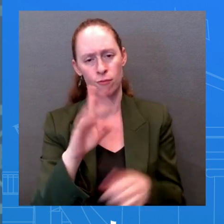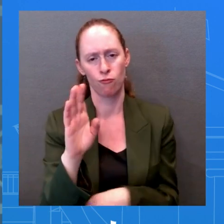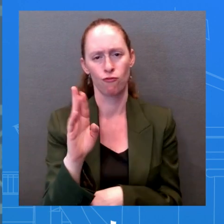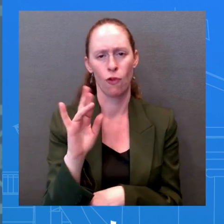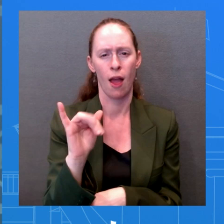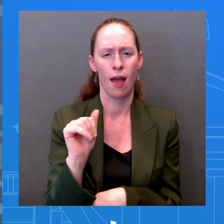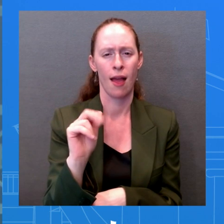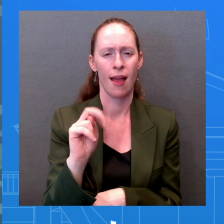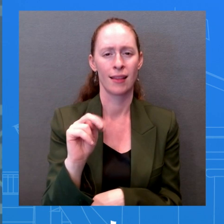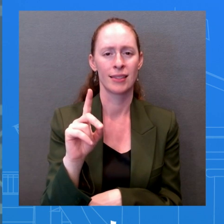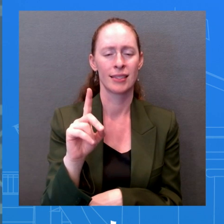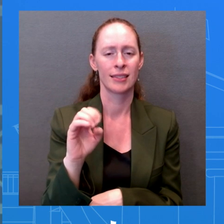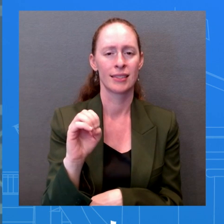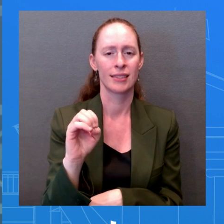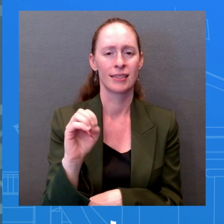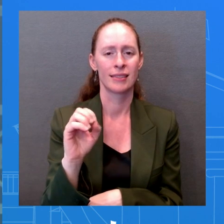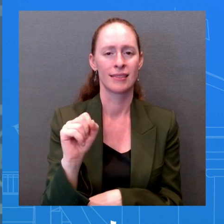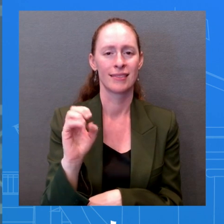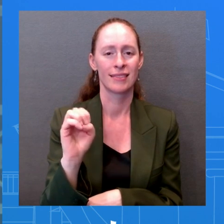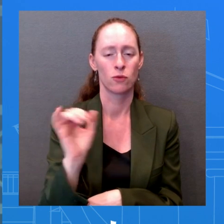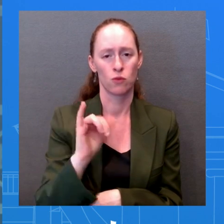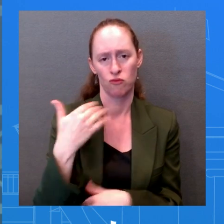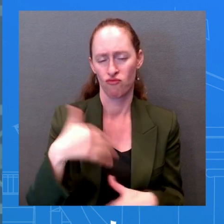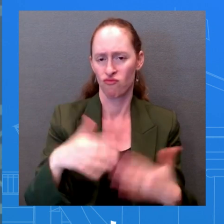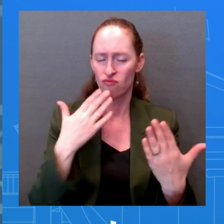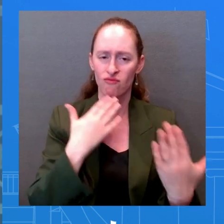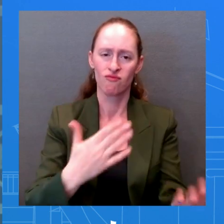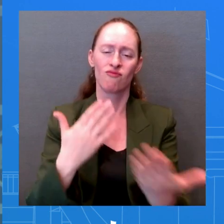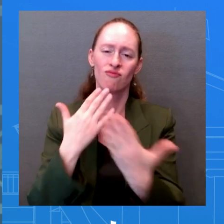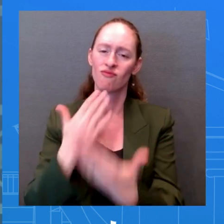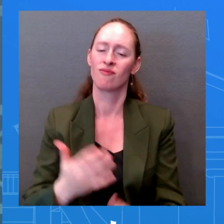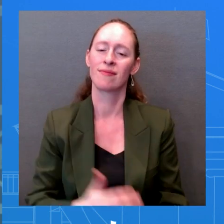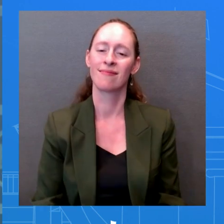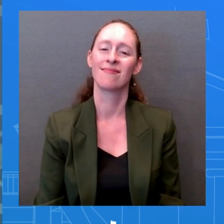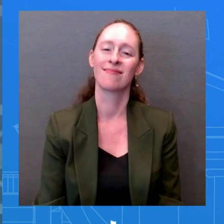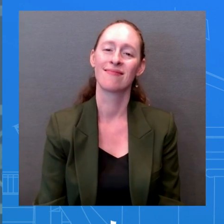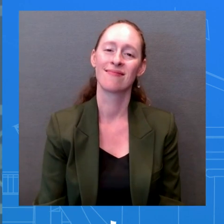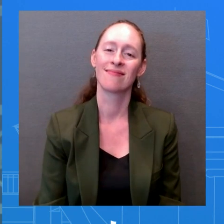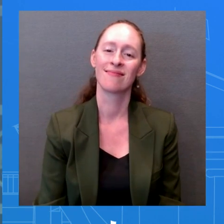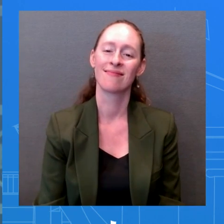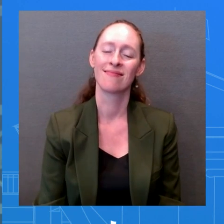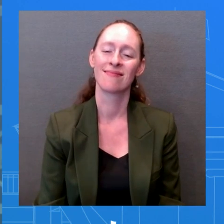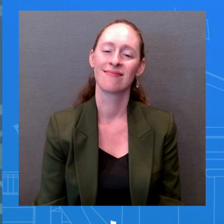Deputy NEC Director Celeste Drake. This includes not only the marathon meeting